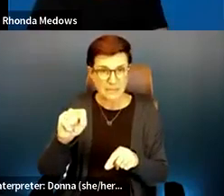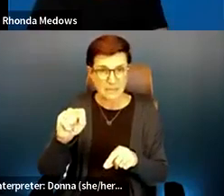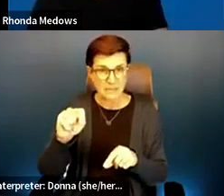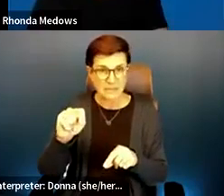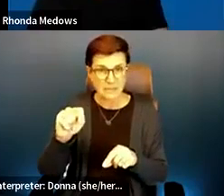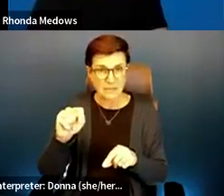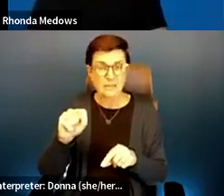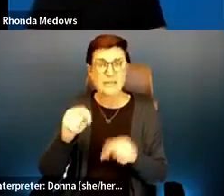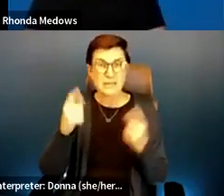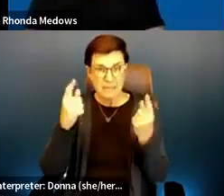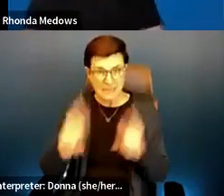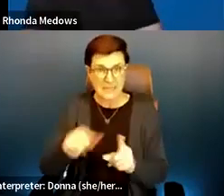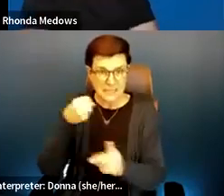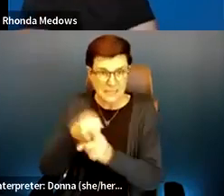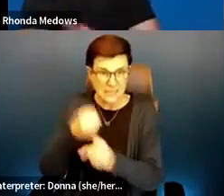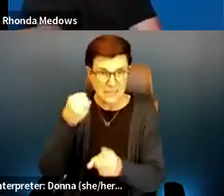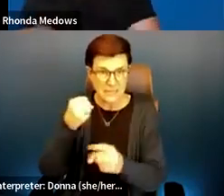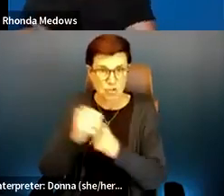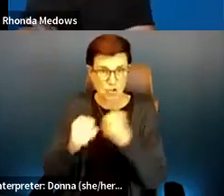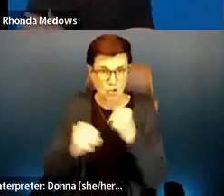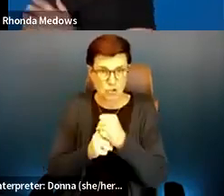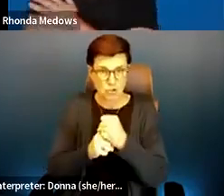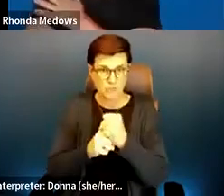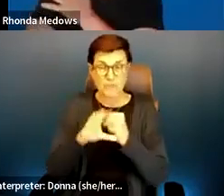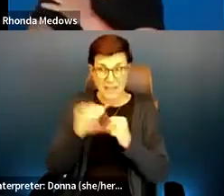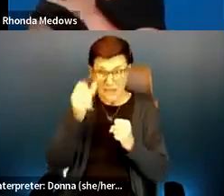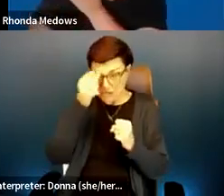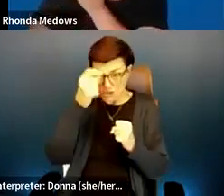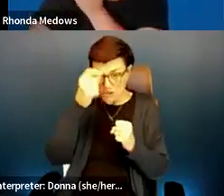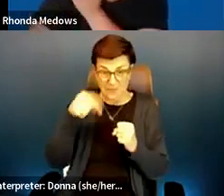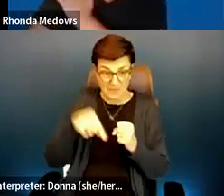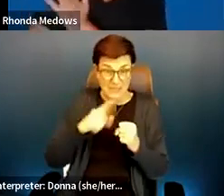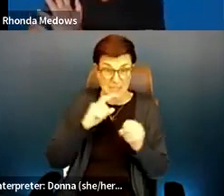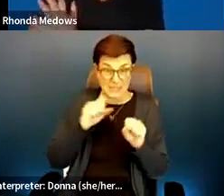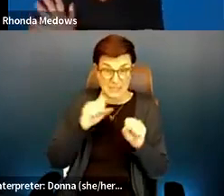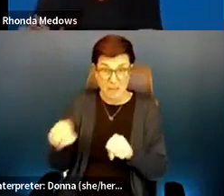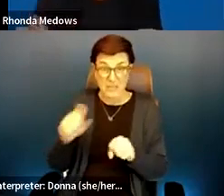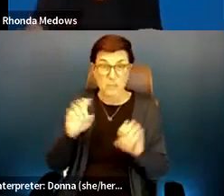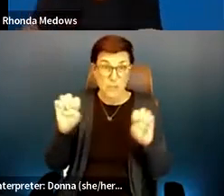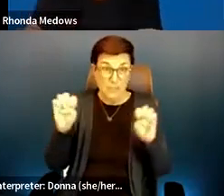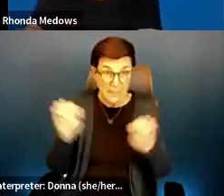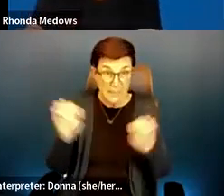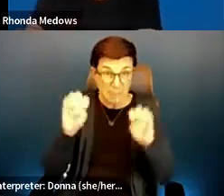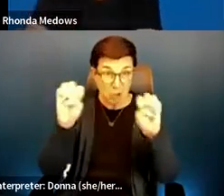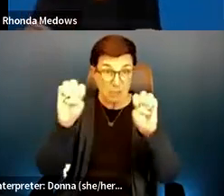of a major emergency, that they report through that chain of command.